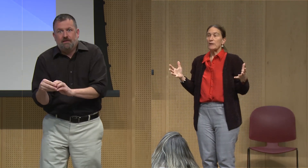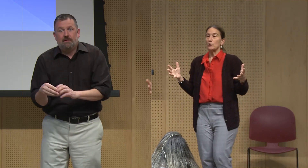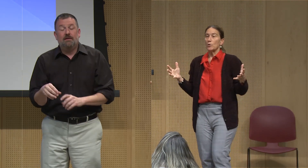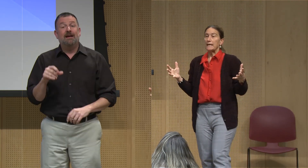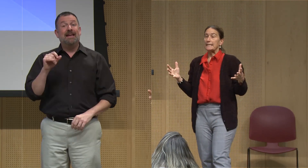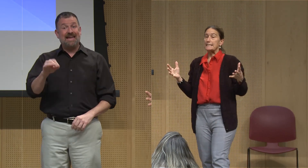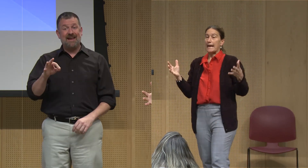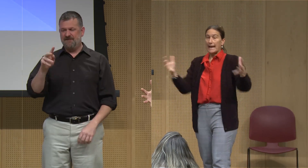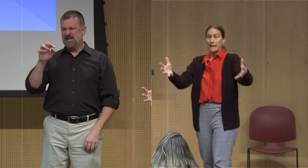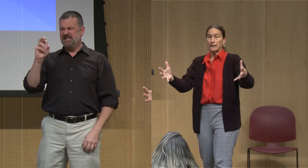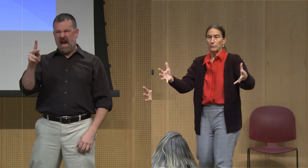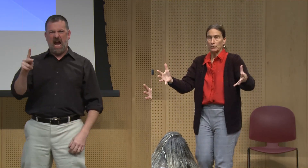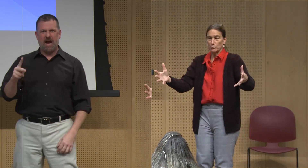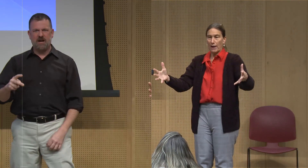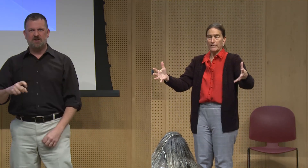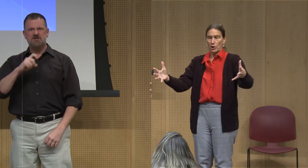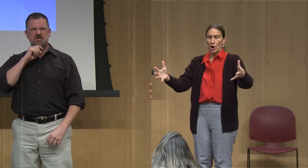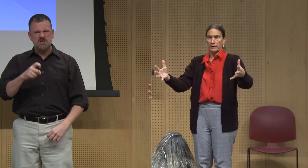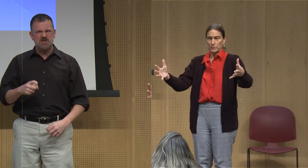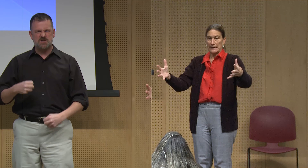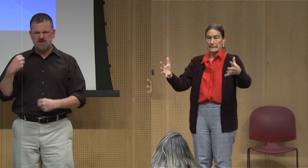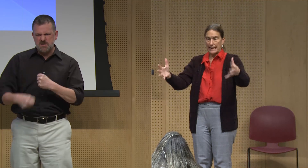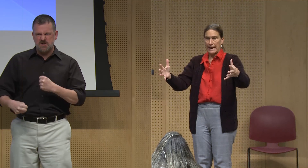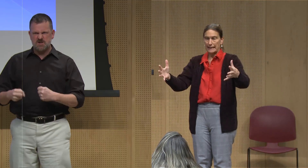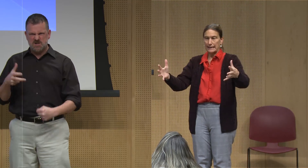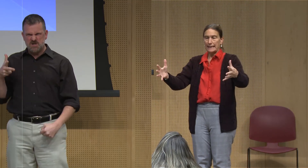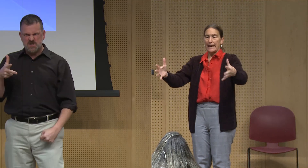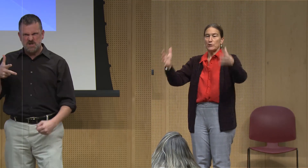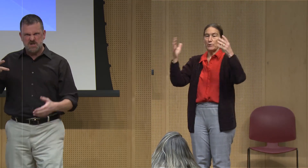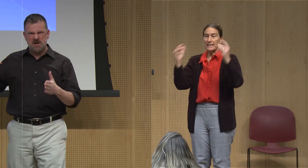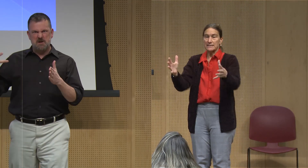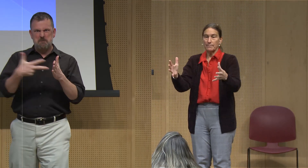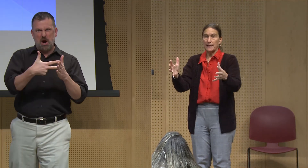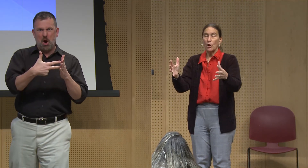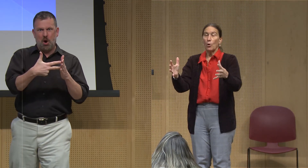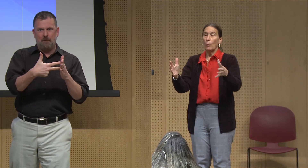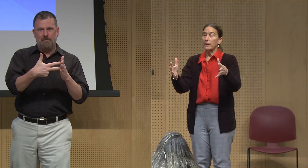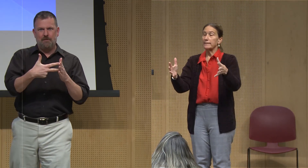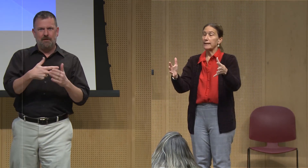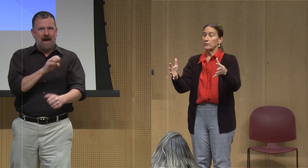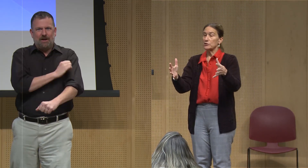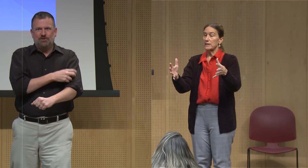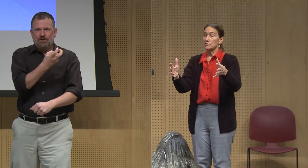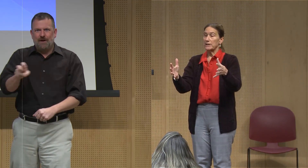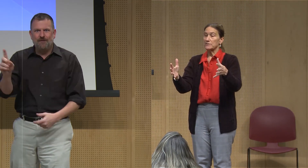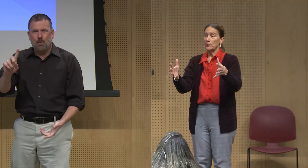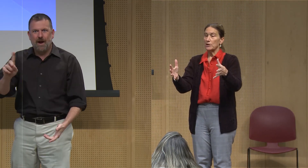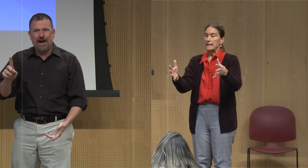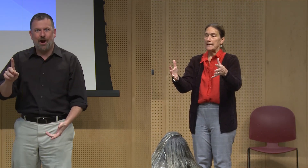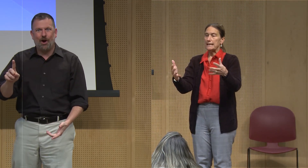WERE IN A TANK, WHEN YOU WERE DRIVING A CAR THAT WAS LIKE A TANK AND YOU HIT SOMETHING, WHERE DID THAT ENERGY GET TRANSFERRED?